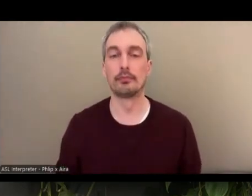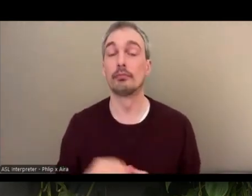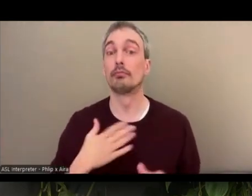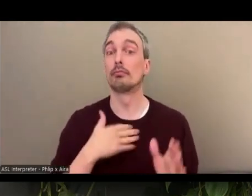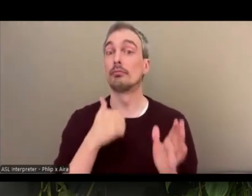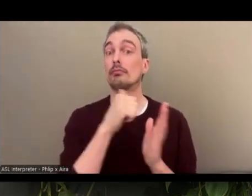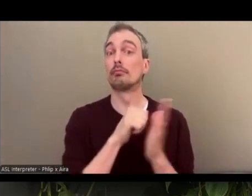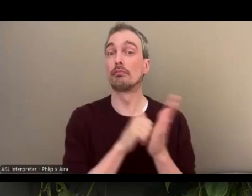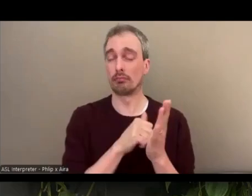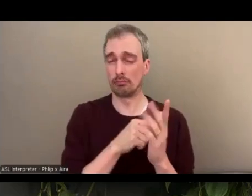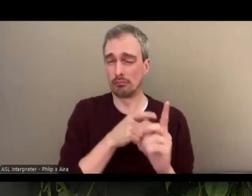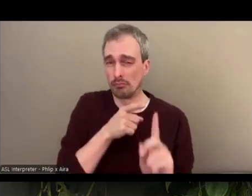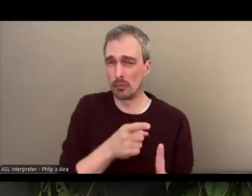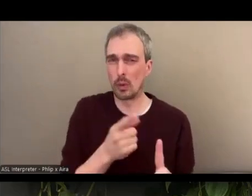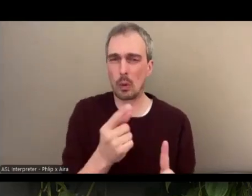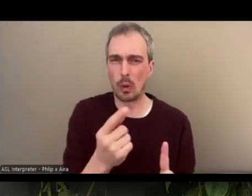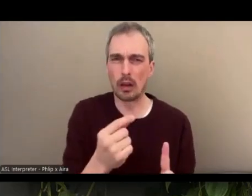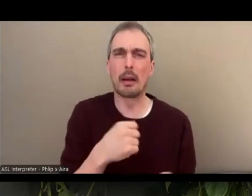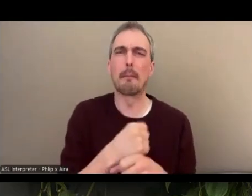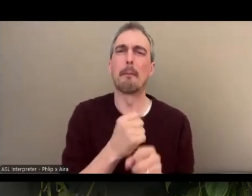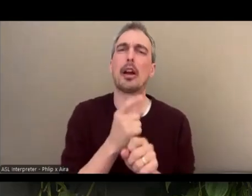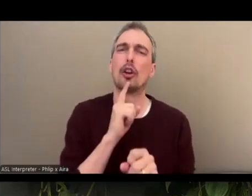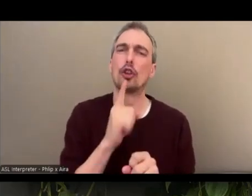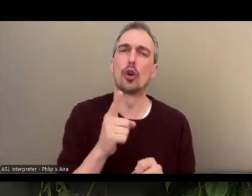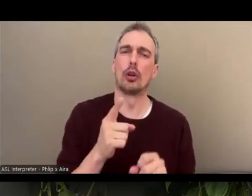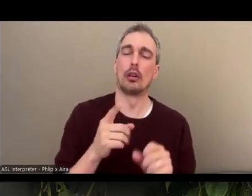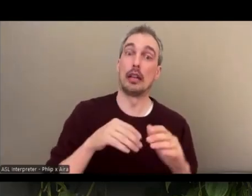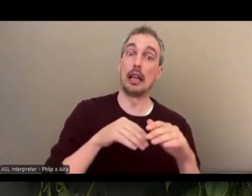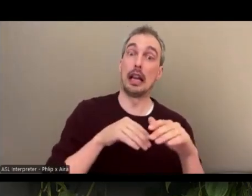application of automation to make accessibility testing more efficient.